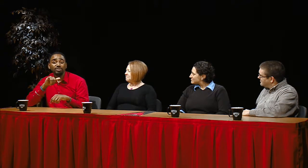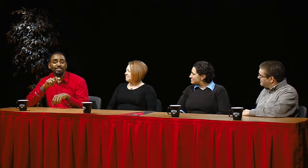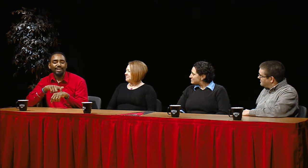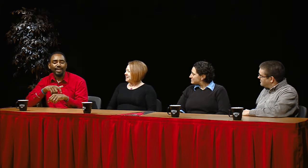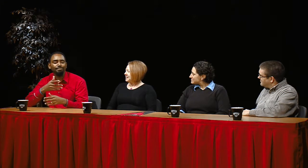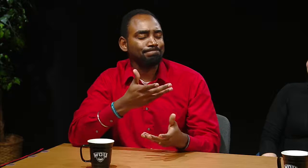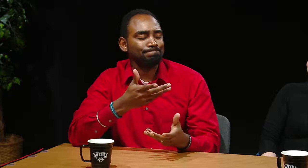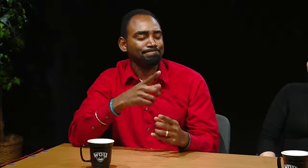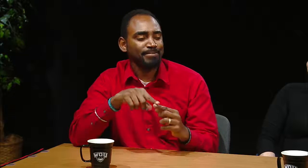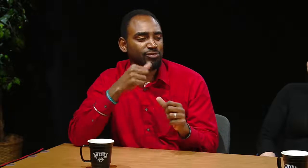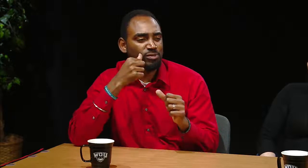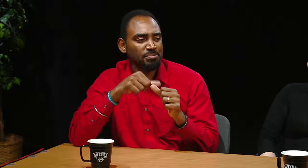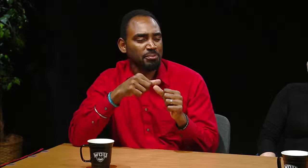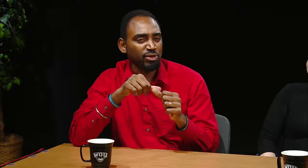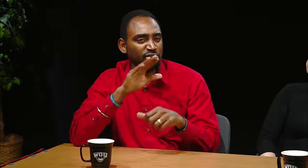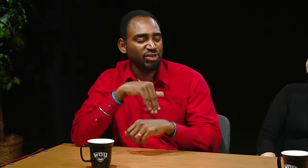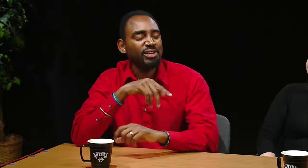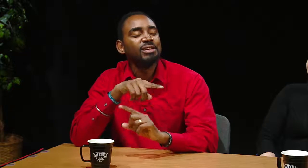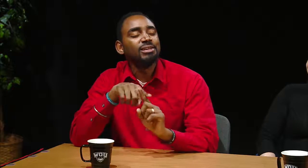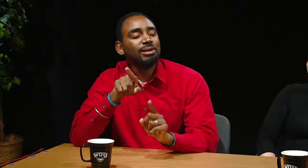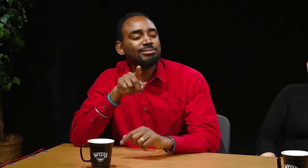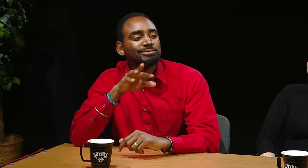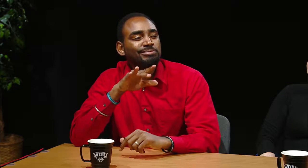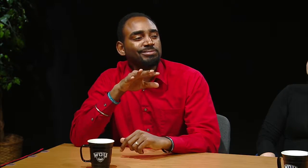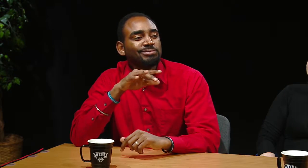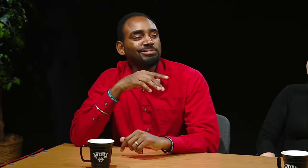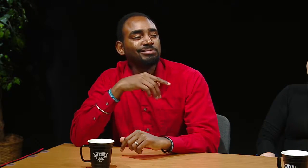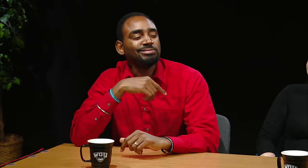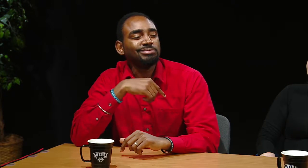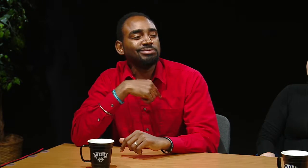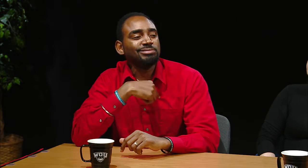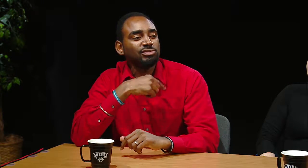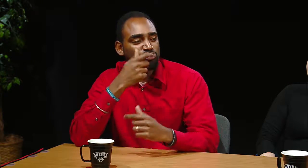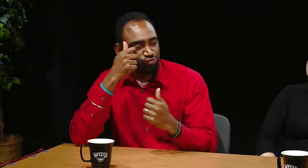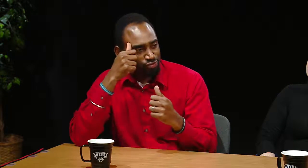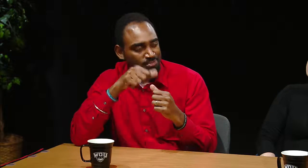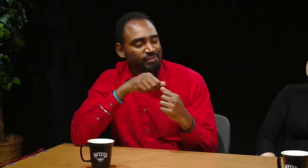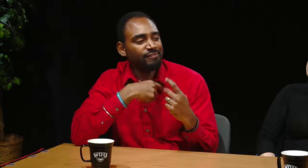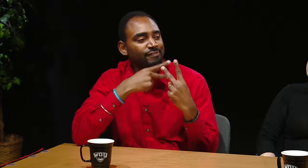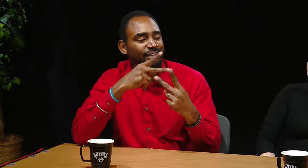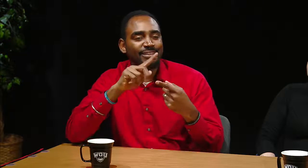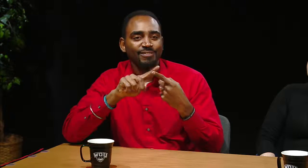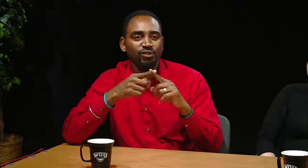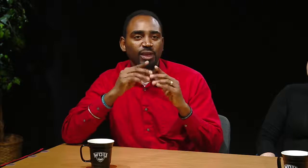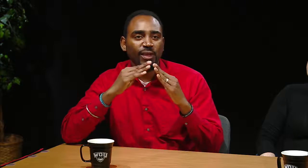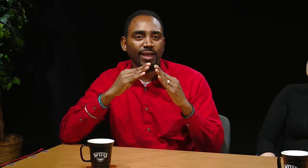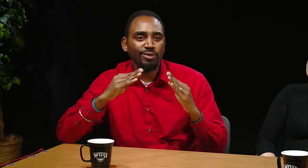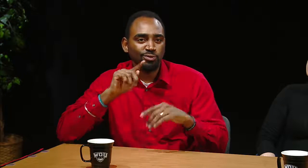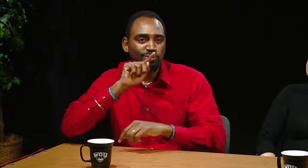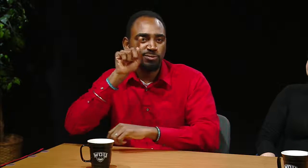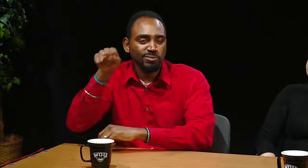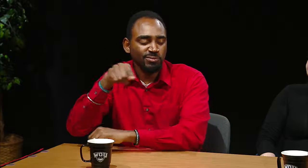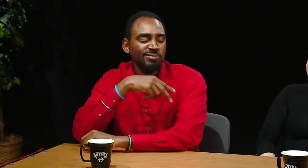I really enjoyed the ability to both read and watch, and I found that that became more fluid with time.